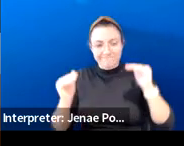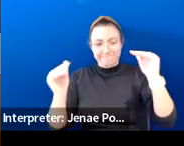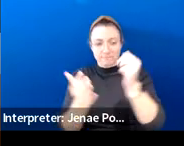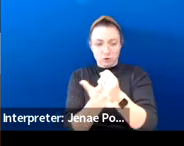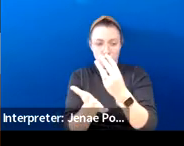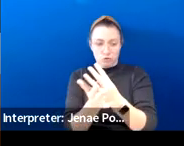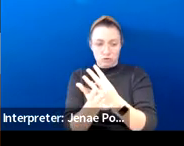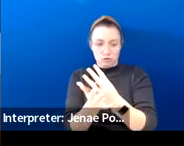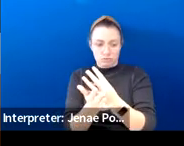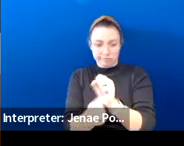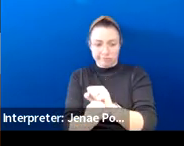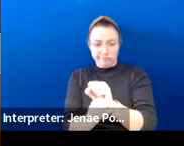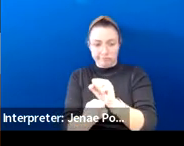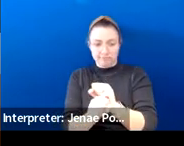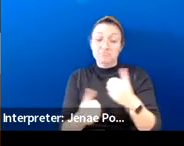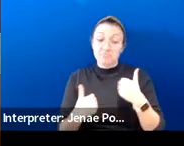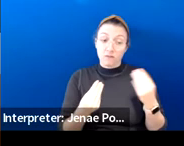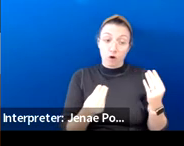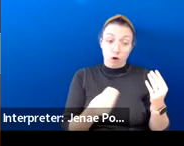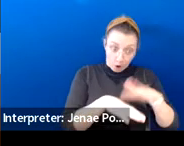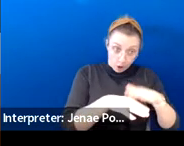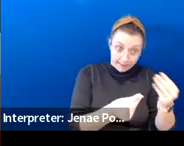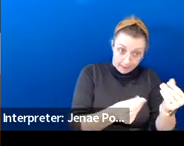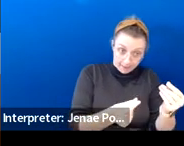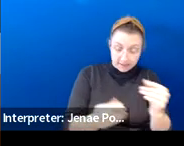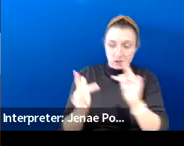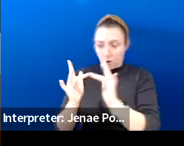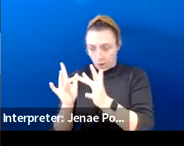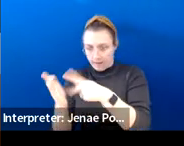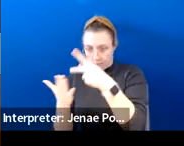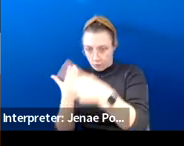And there are on campus and online programs and it's best to attend programs